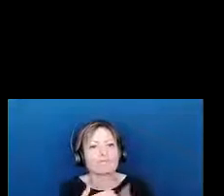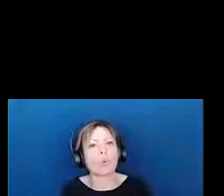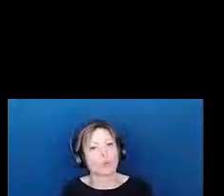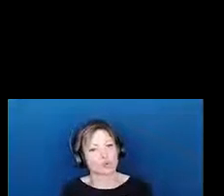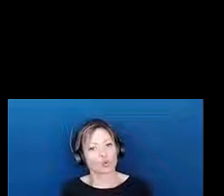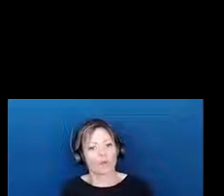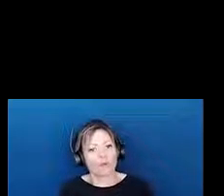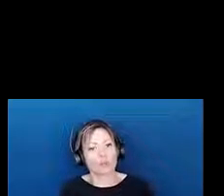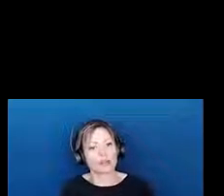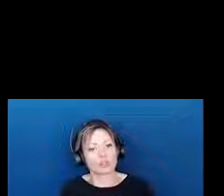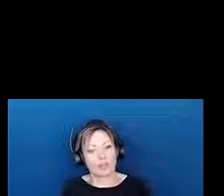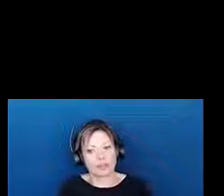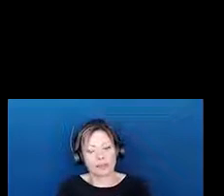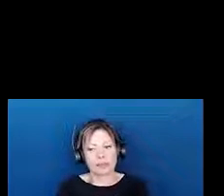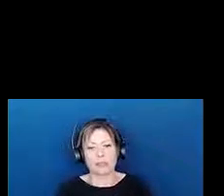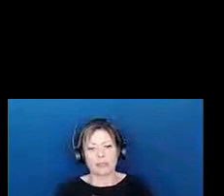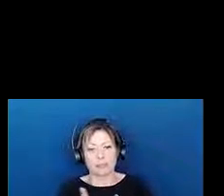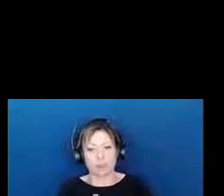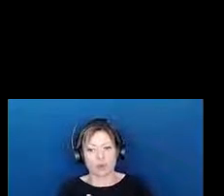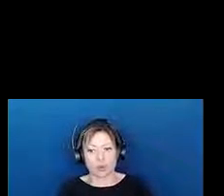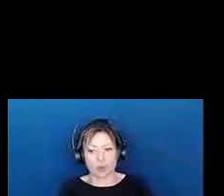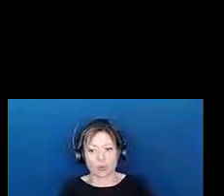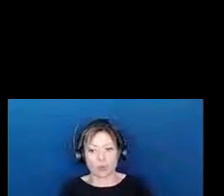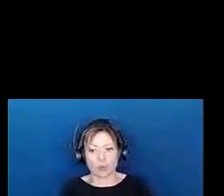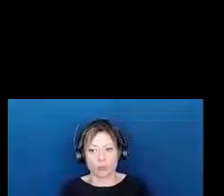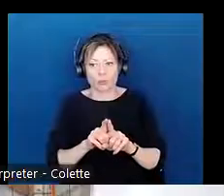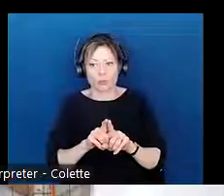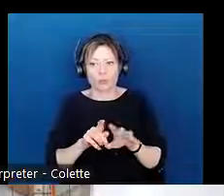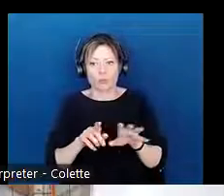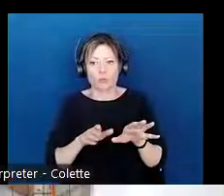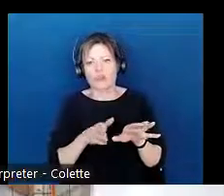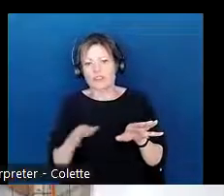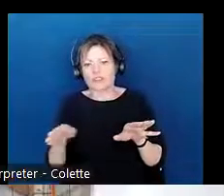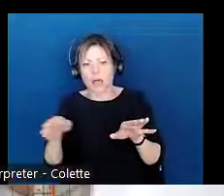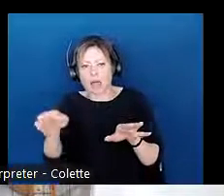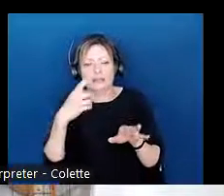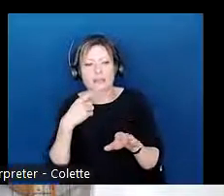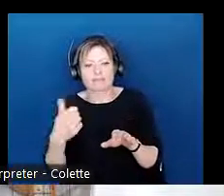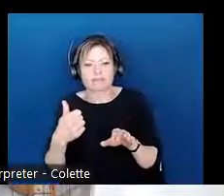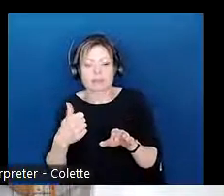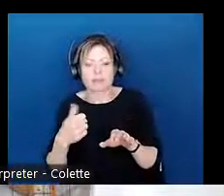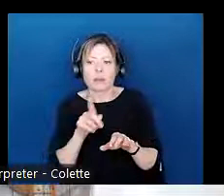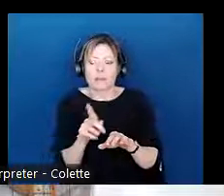um with the sides would be great as well but we are talking as well about creating a sort of an